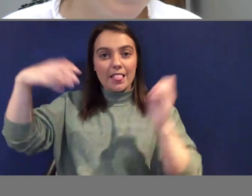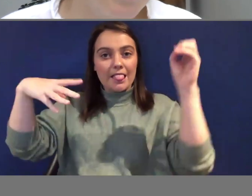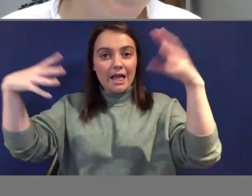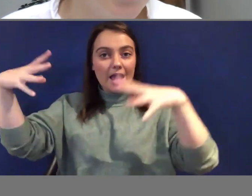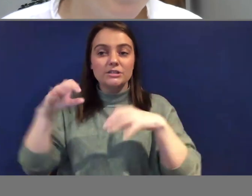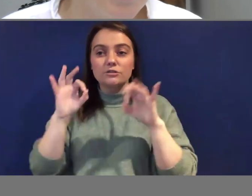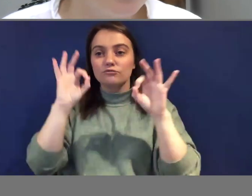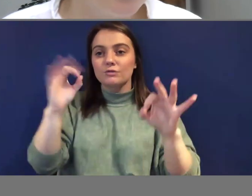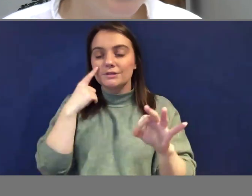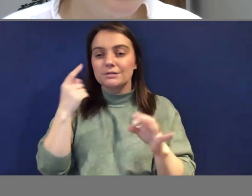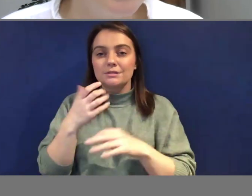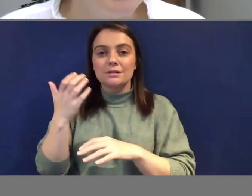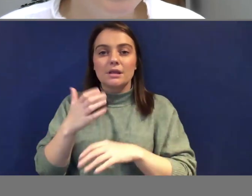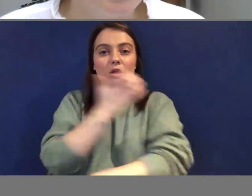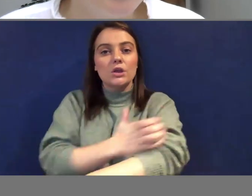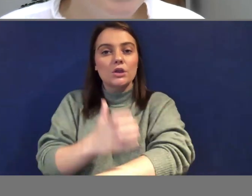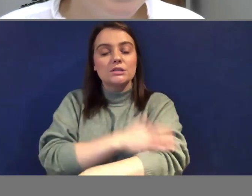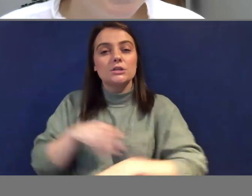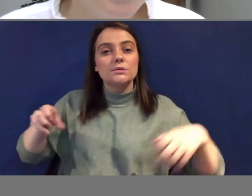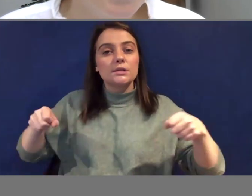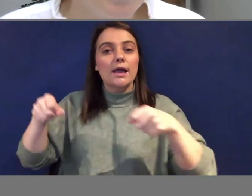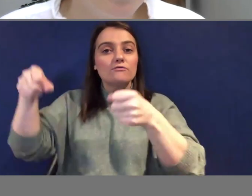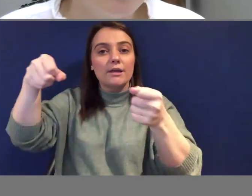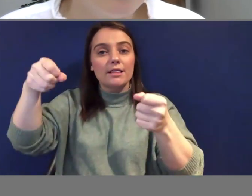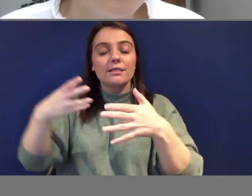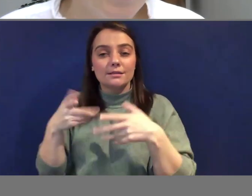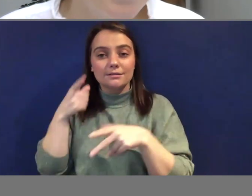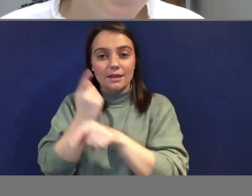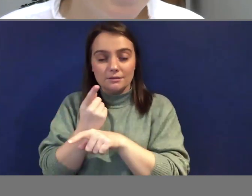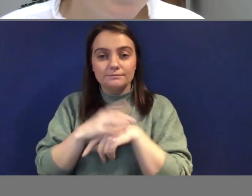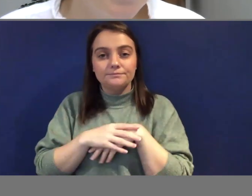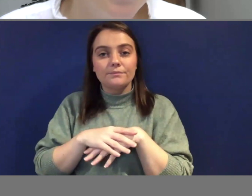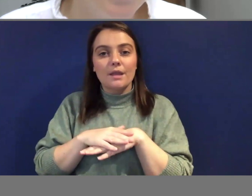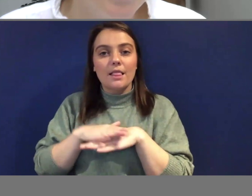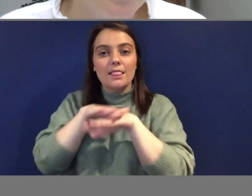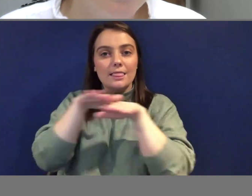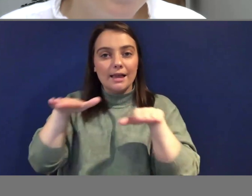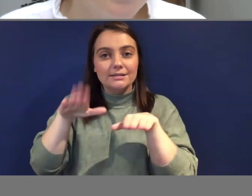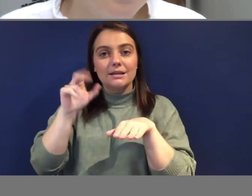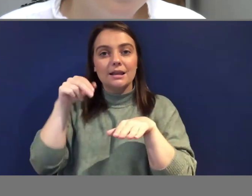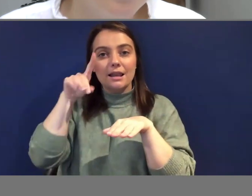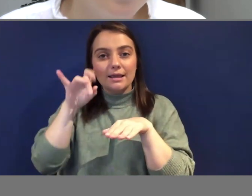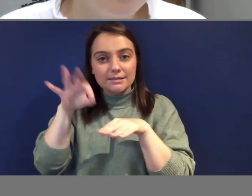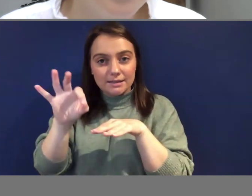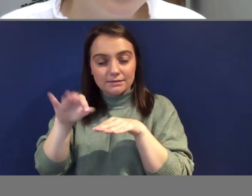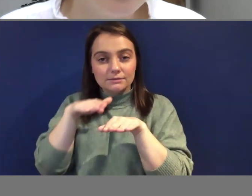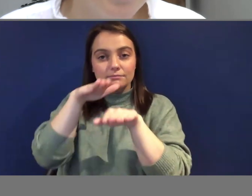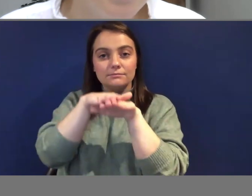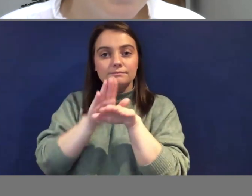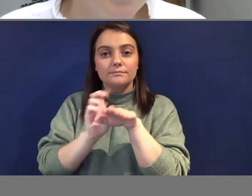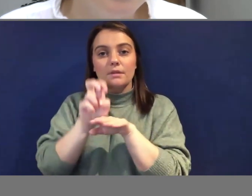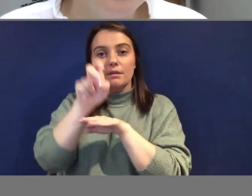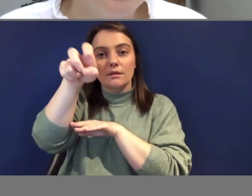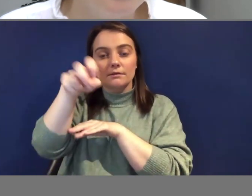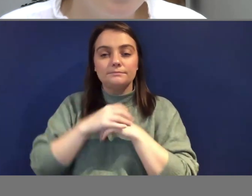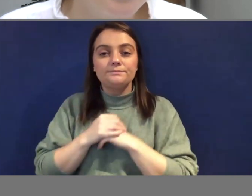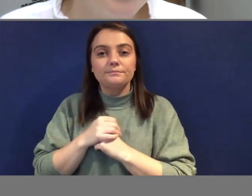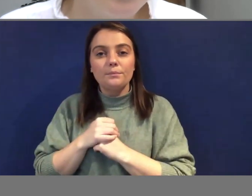see continuous handrail we can see Landings at the top of each of the flights the handrails